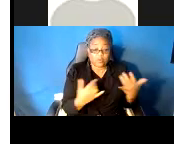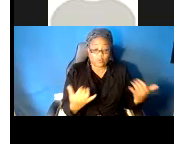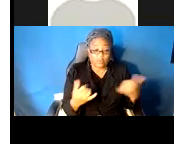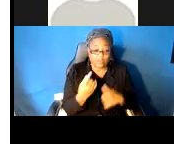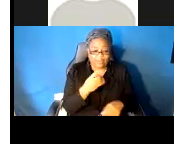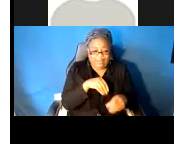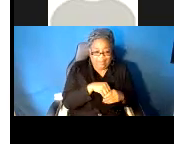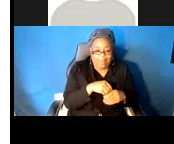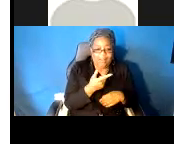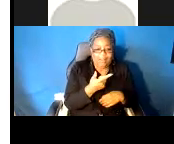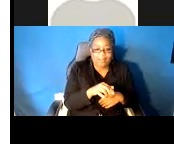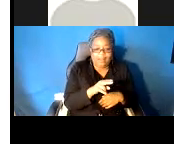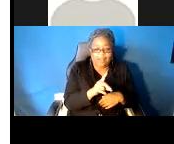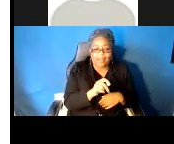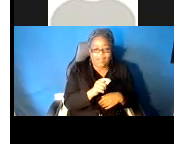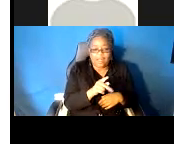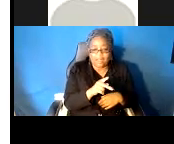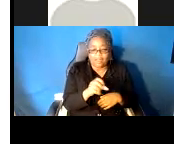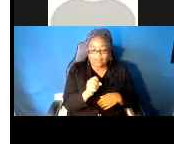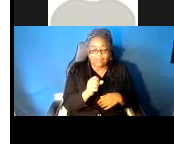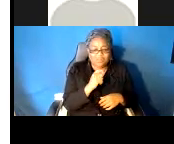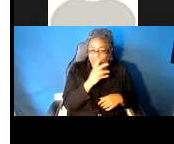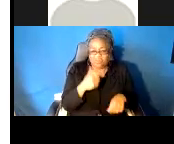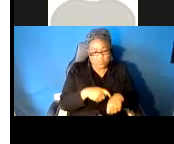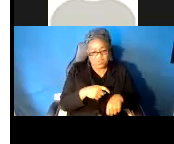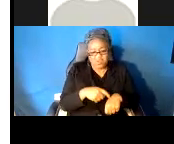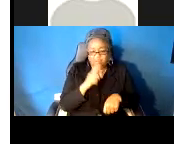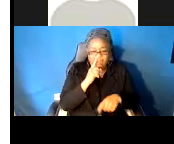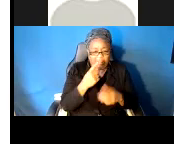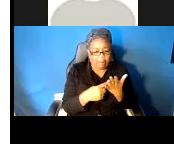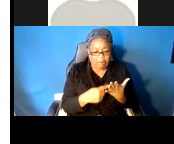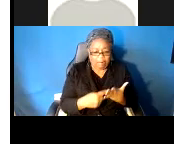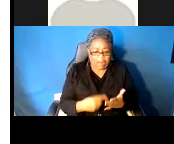but we do not have time to recount everything that is in the guidelines during this webinar